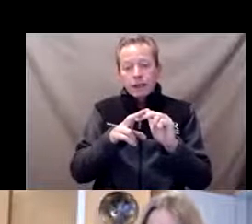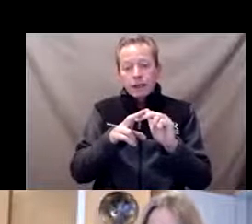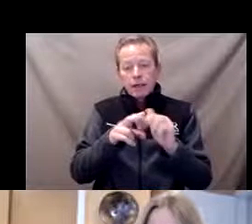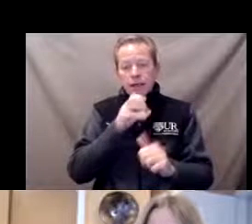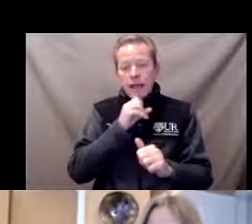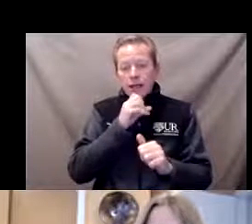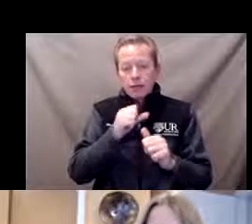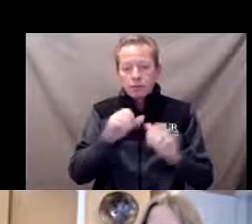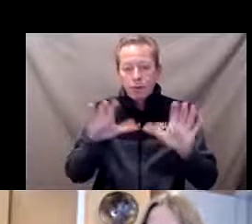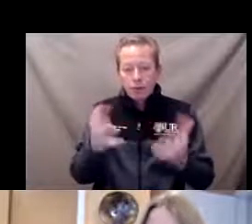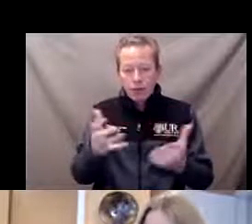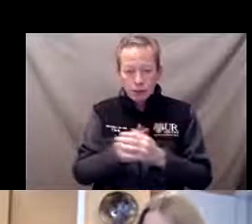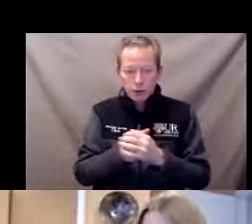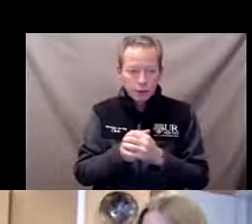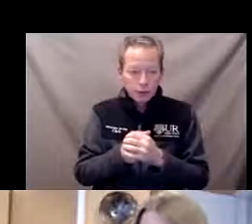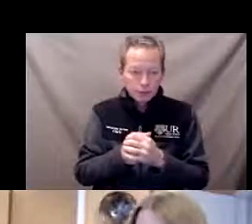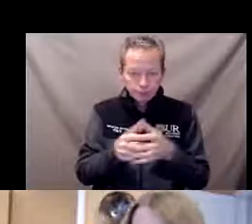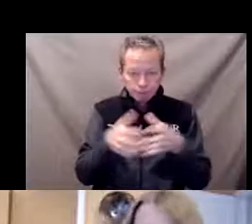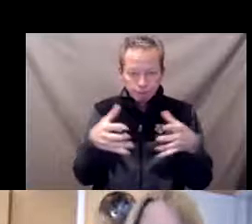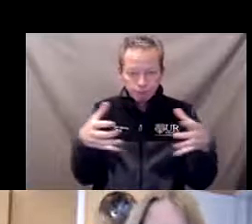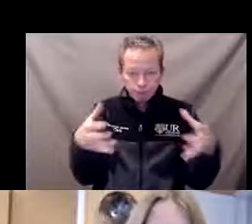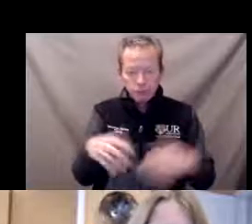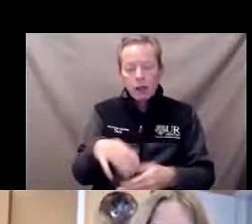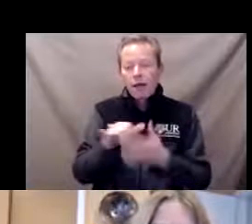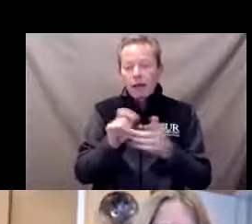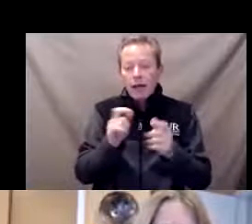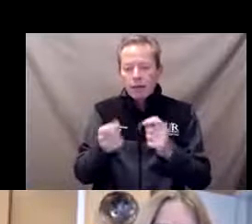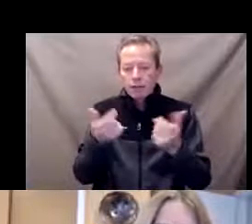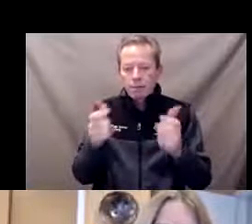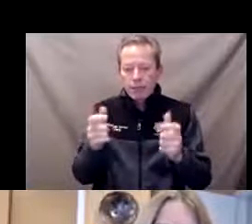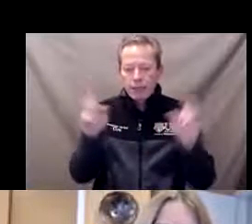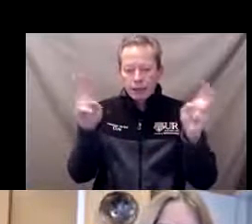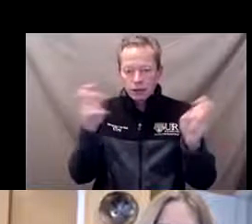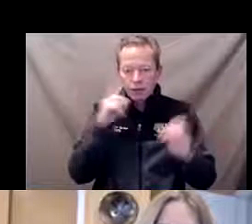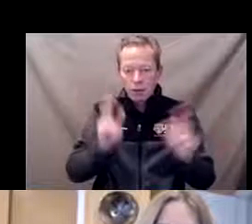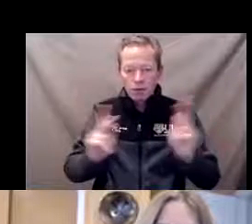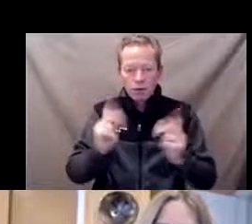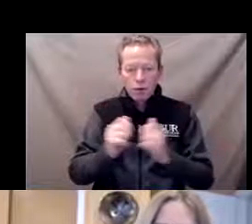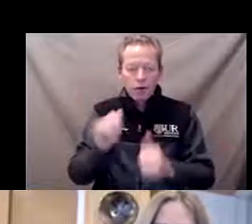population. Demographic change is also a major issue for people with intellectual disabilities